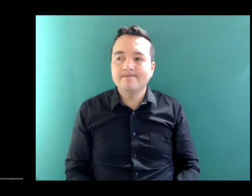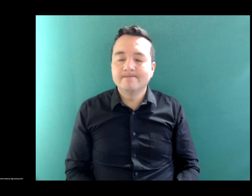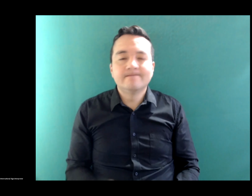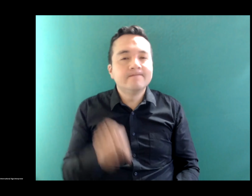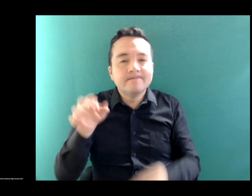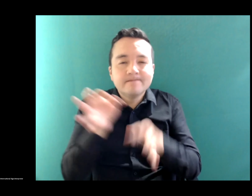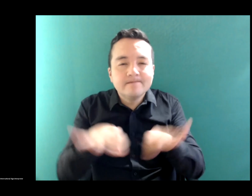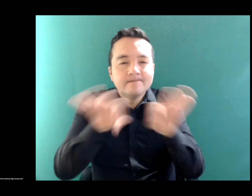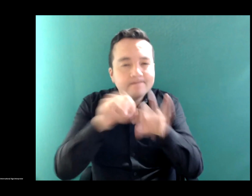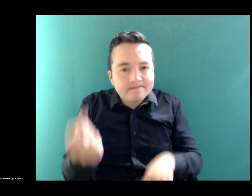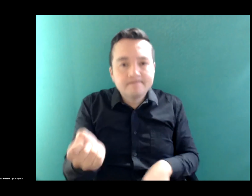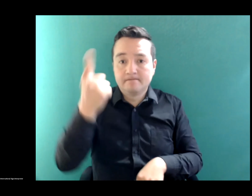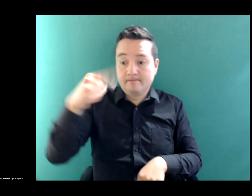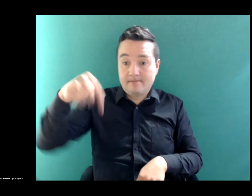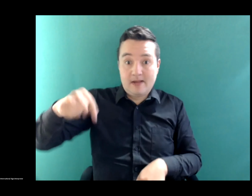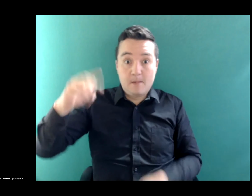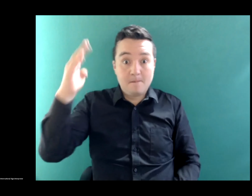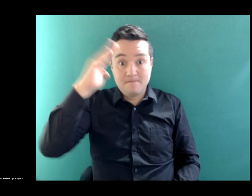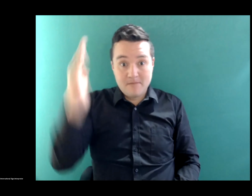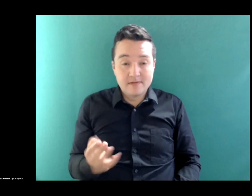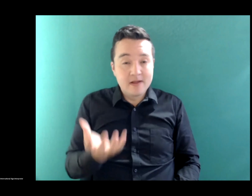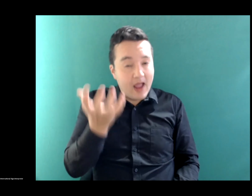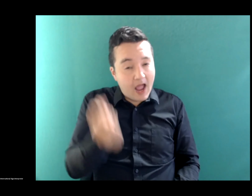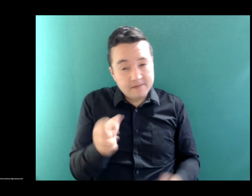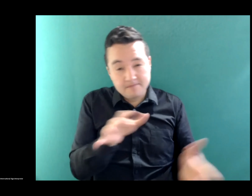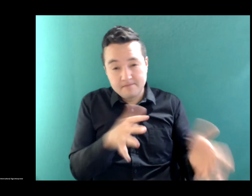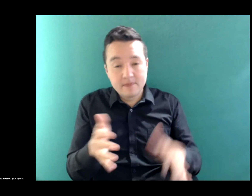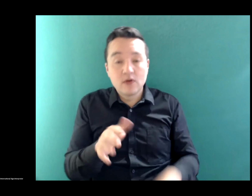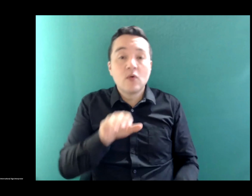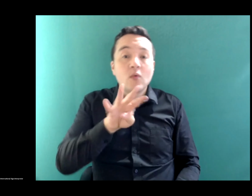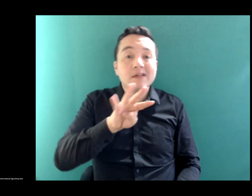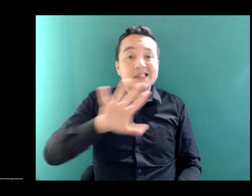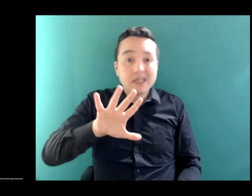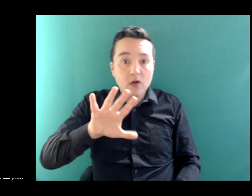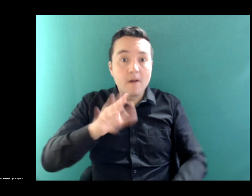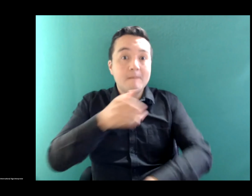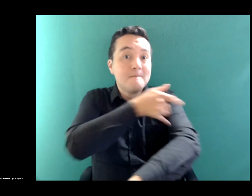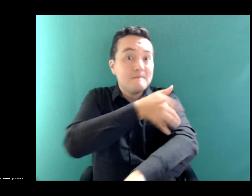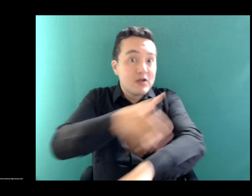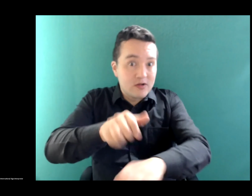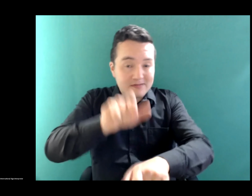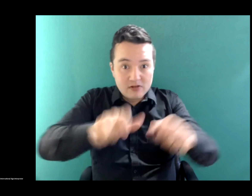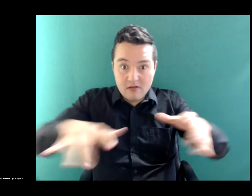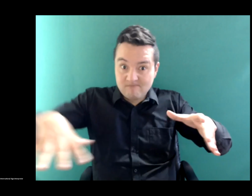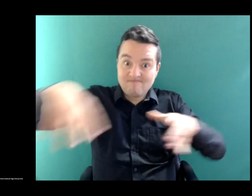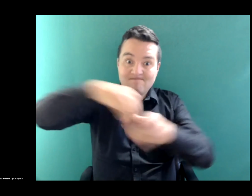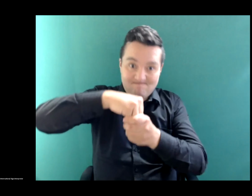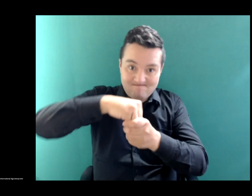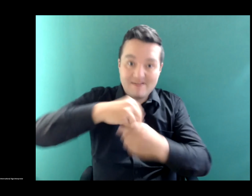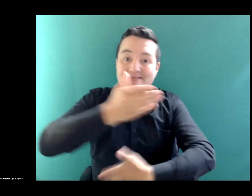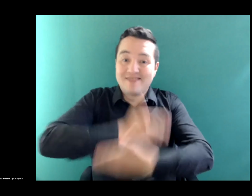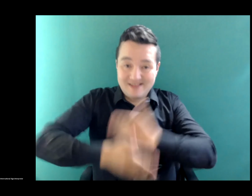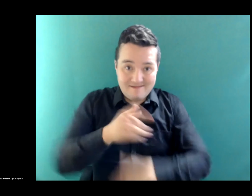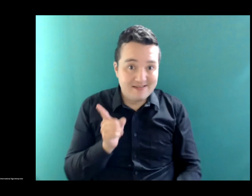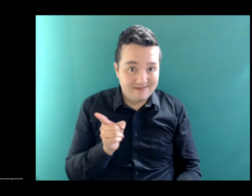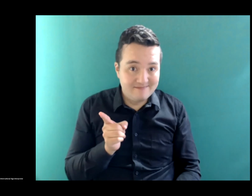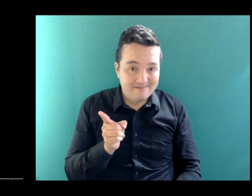Not only CRPD. But also because the resilient efforts to have different legislation in regards to inclusion.